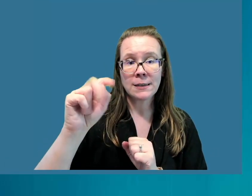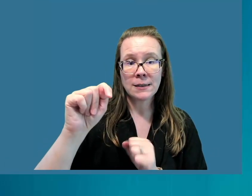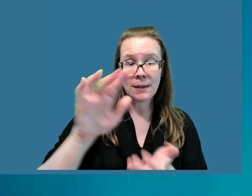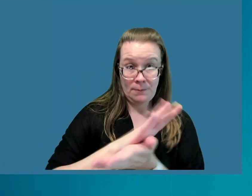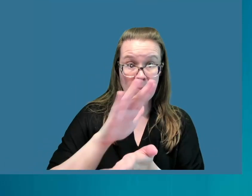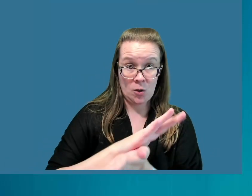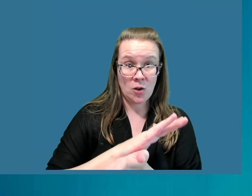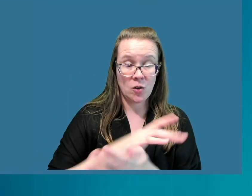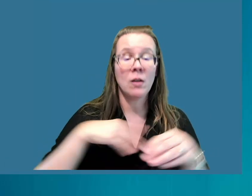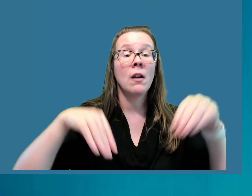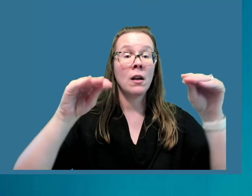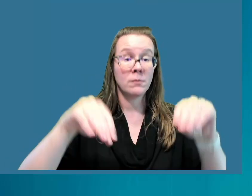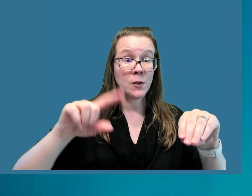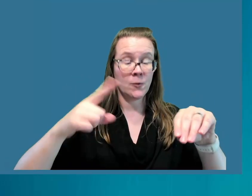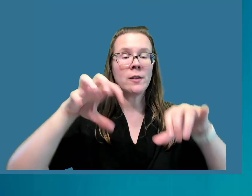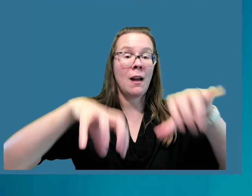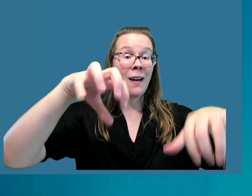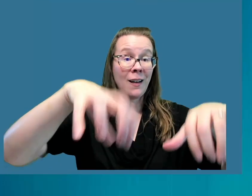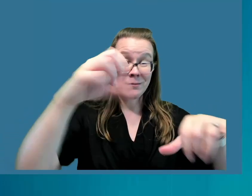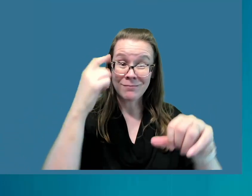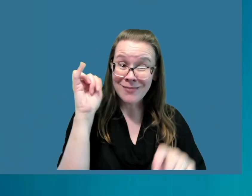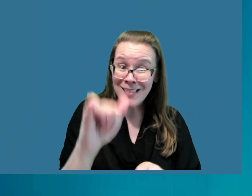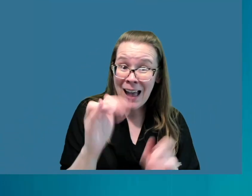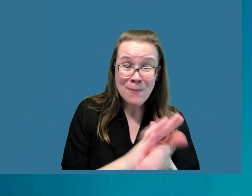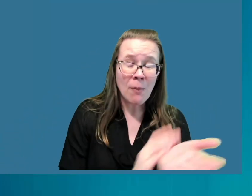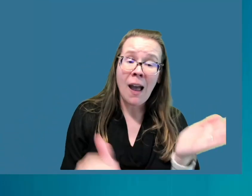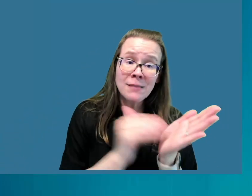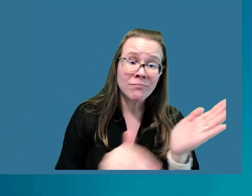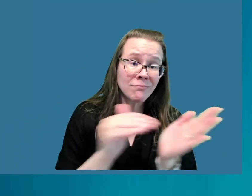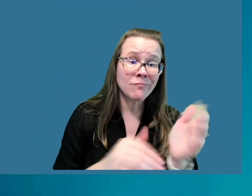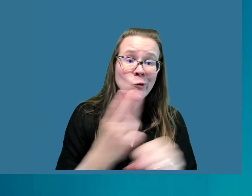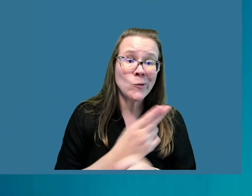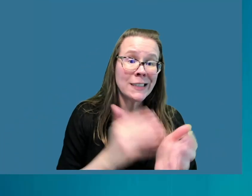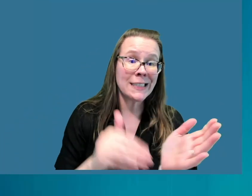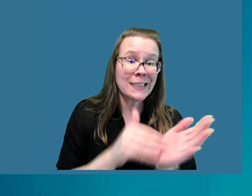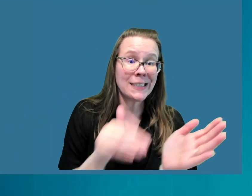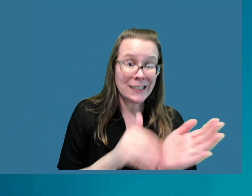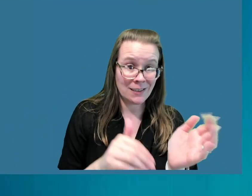I do bake mine on parchment paper, um, and I actually reuse that paper for multiple